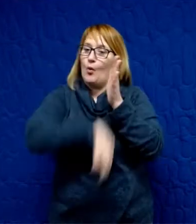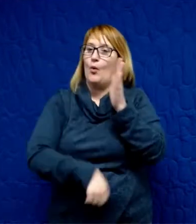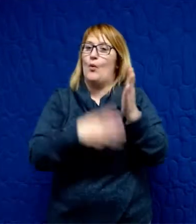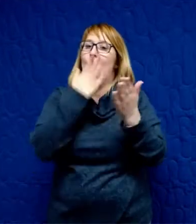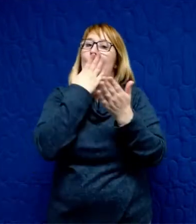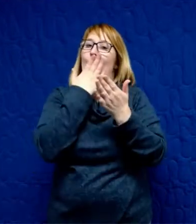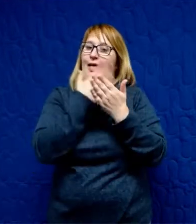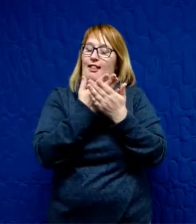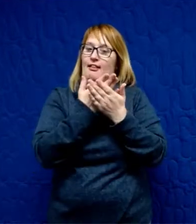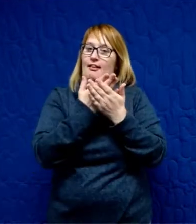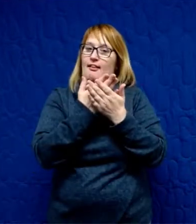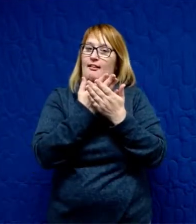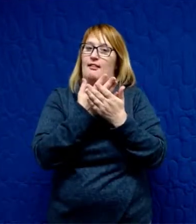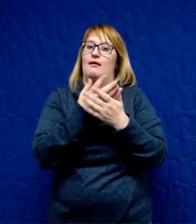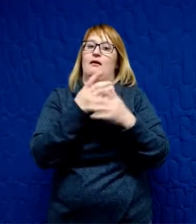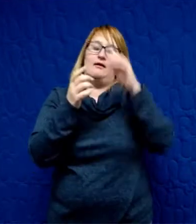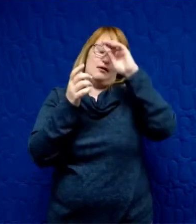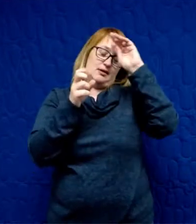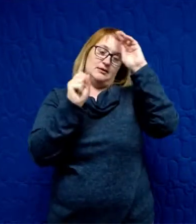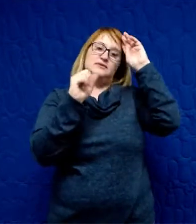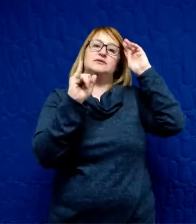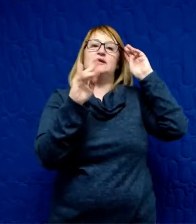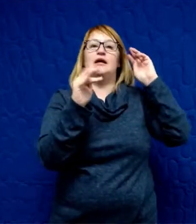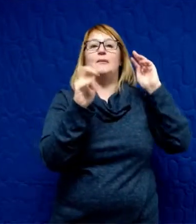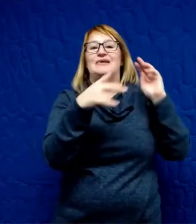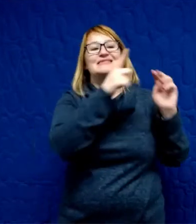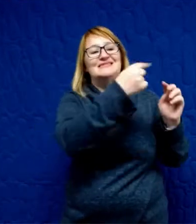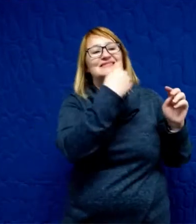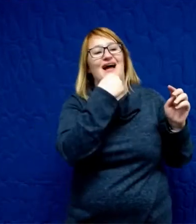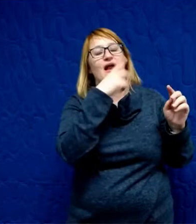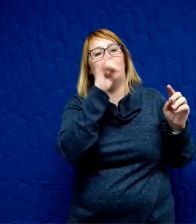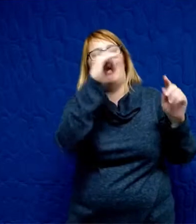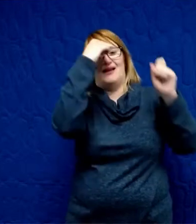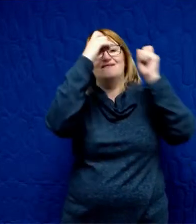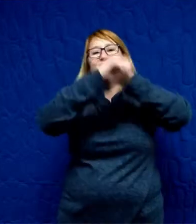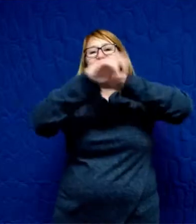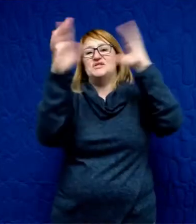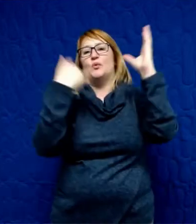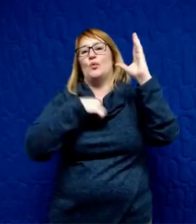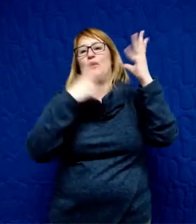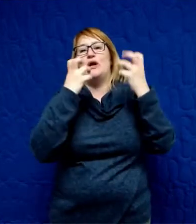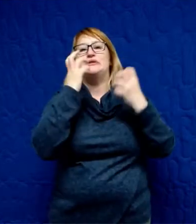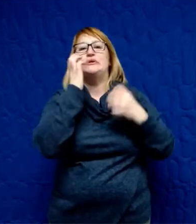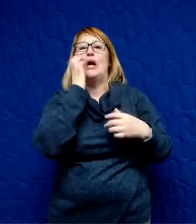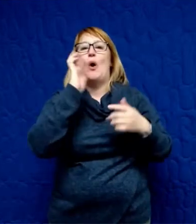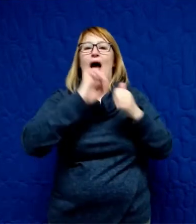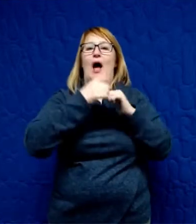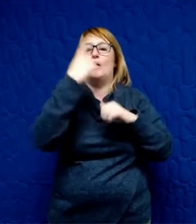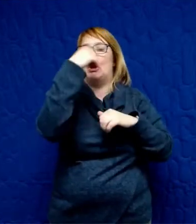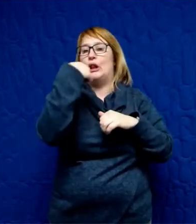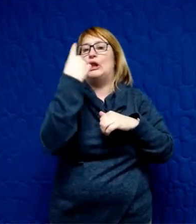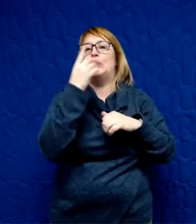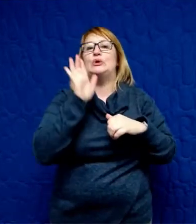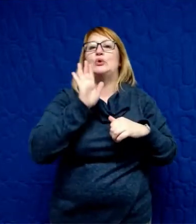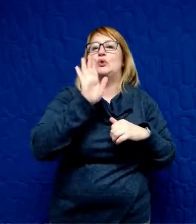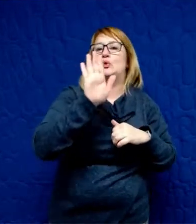that you're talking about it helped us like Simon said envision how it might come across in your particular presentation. So what examples are you